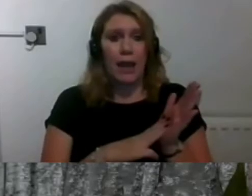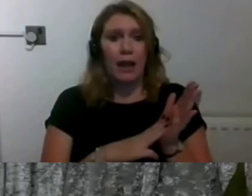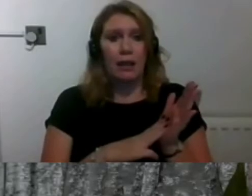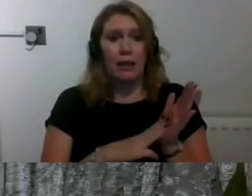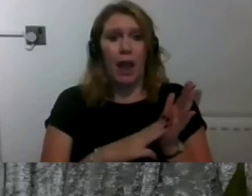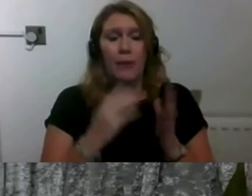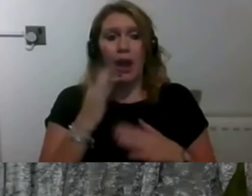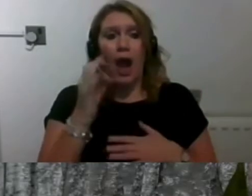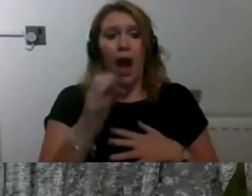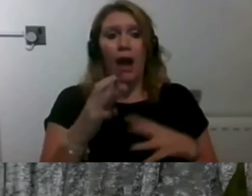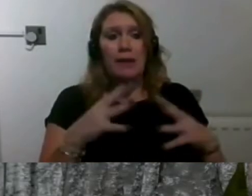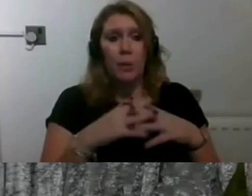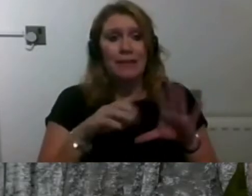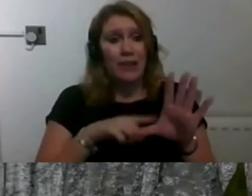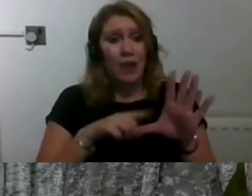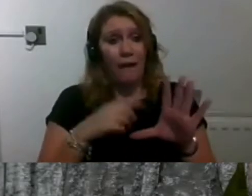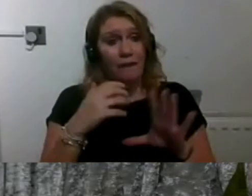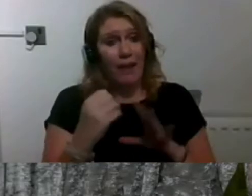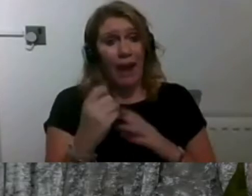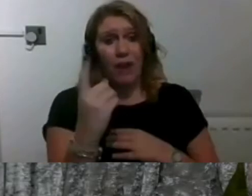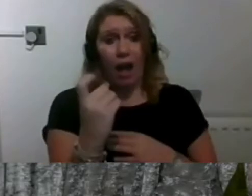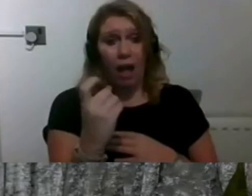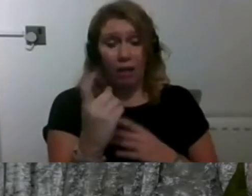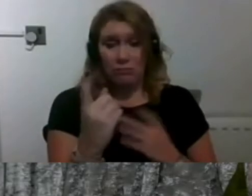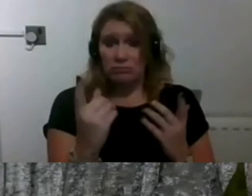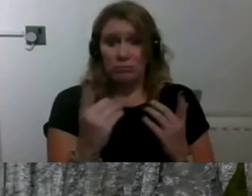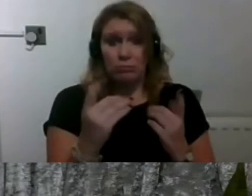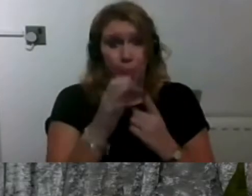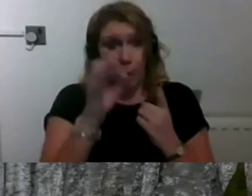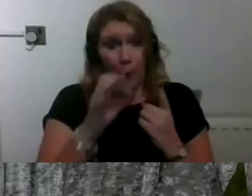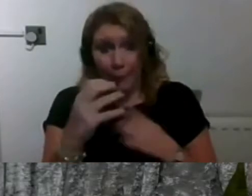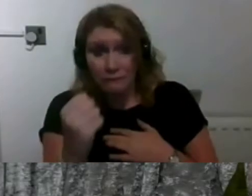poem for us please.